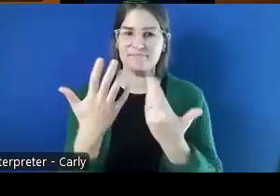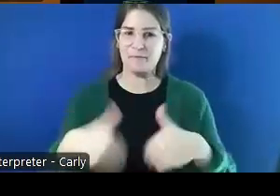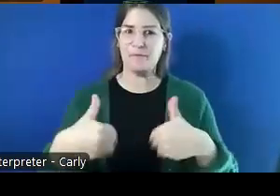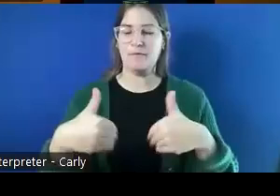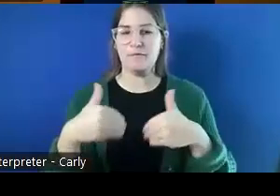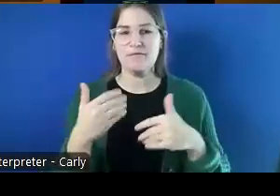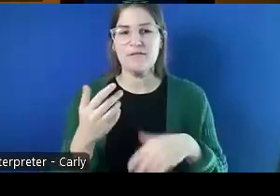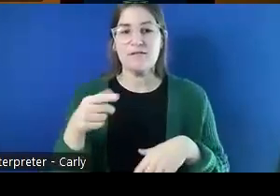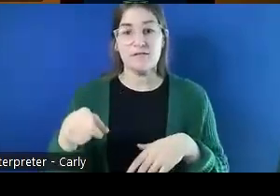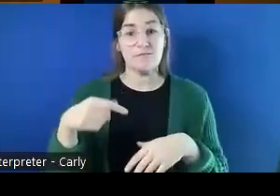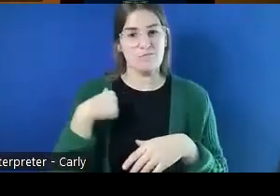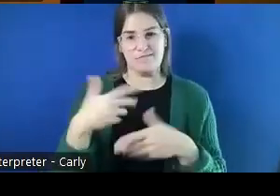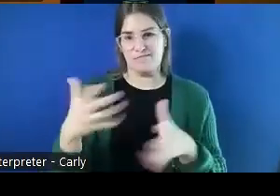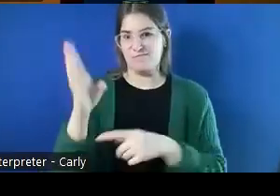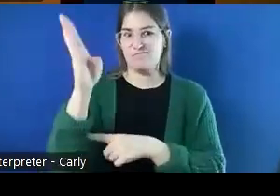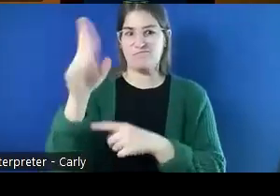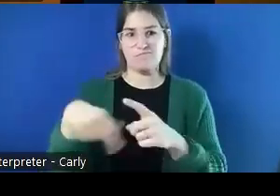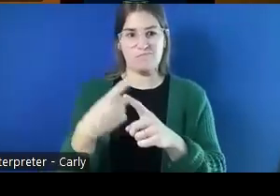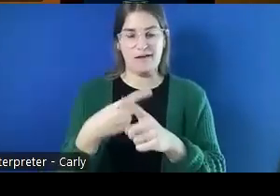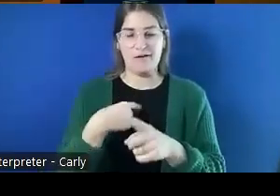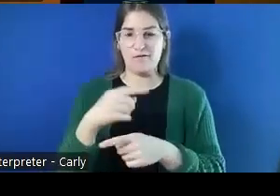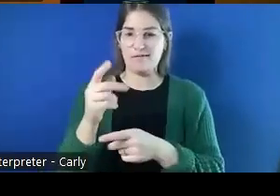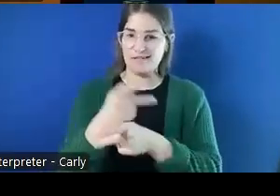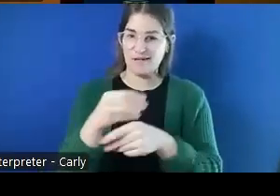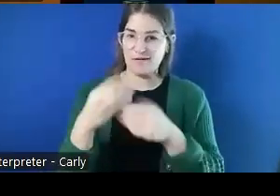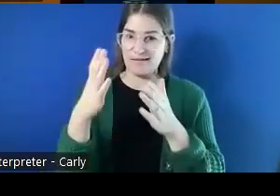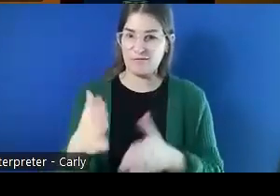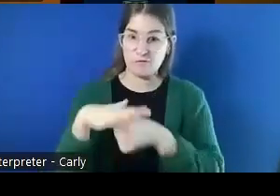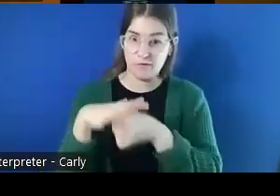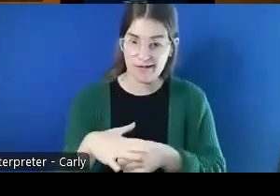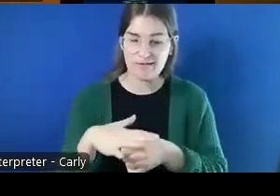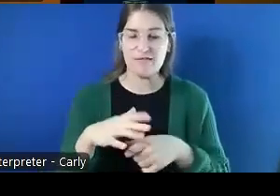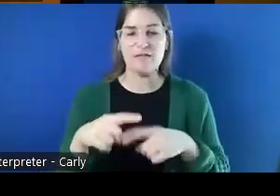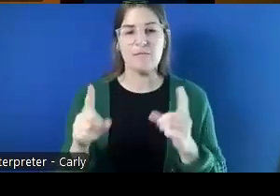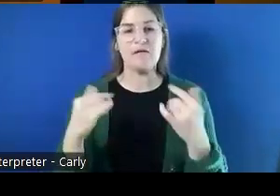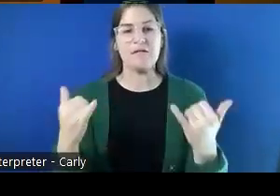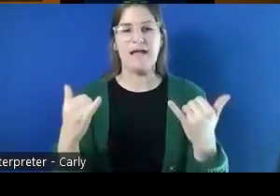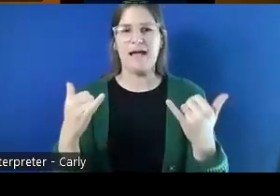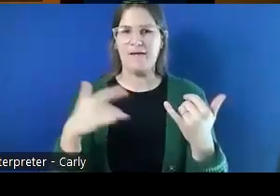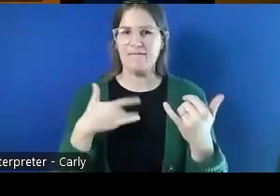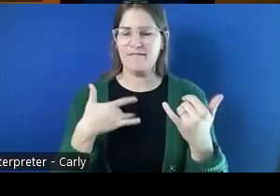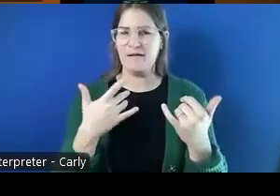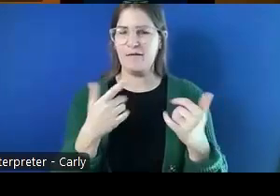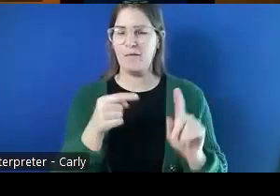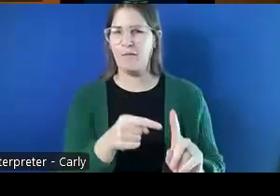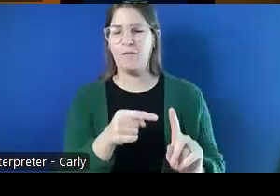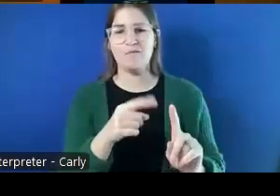about caregiver distress and it really starts to make no little sense to treat just patients alone